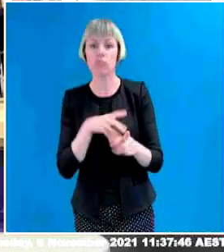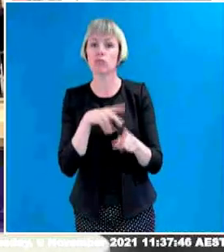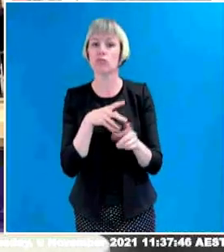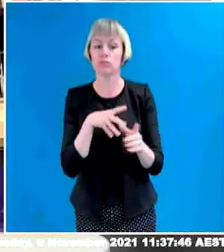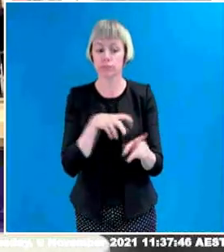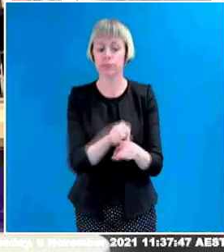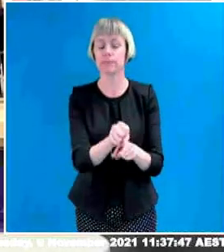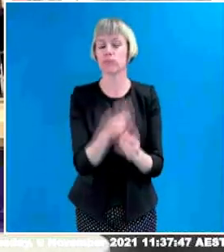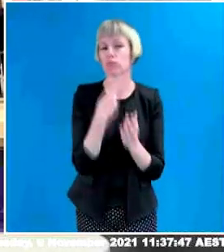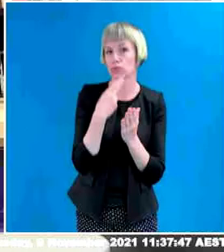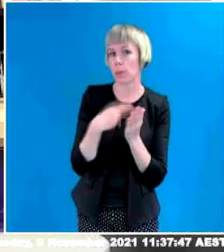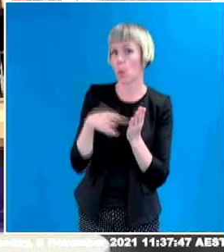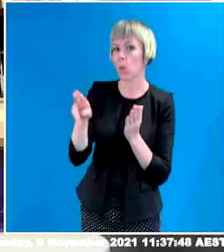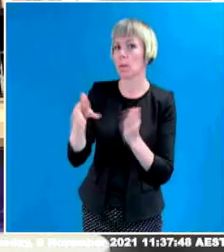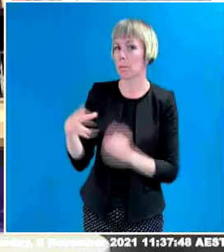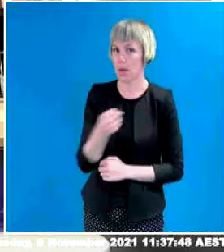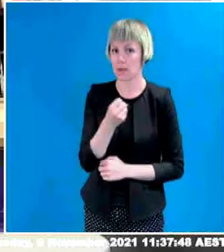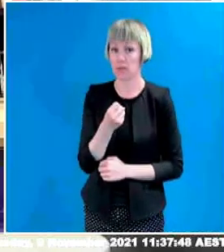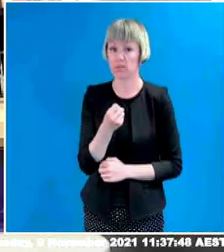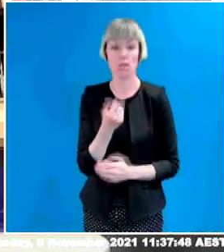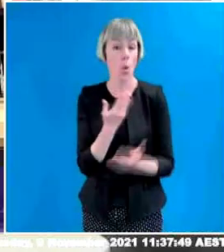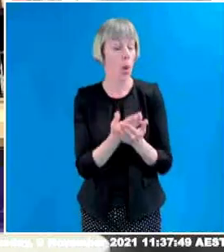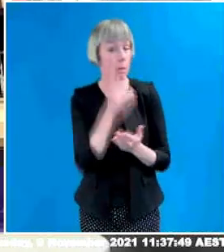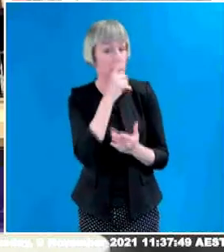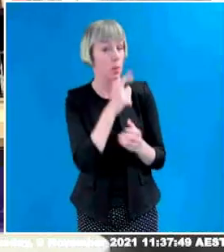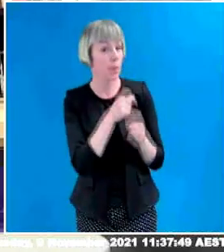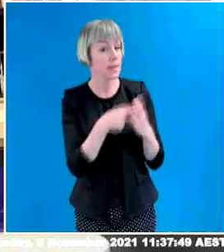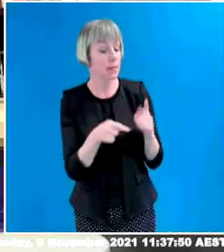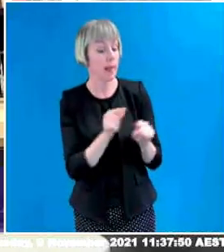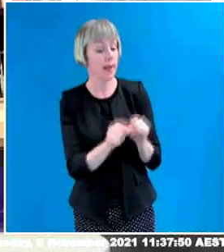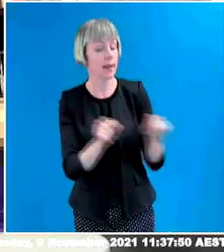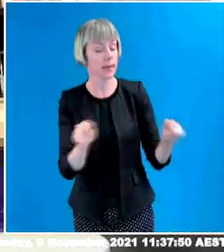disabilities, there should be both penalties for not doing so and